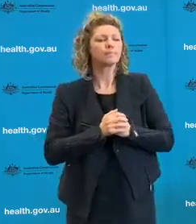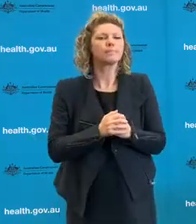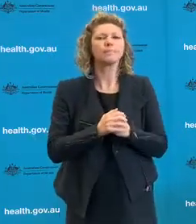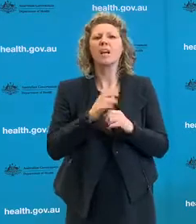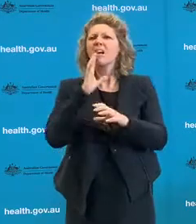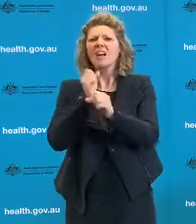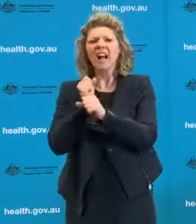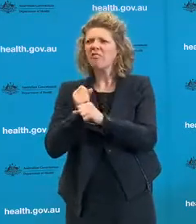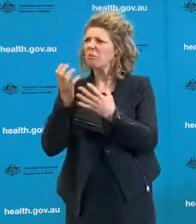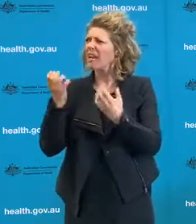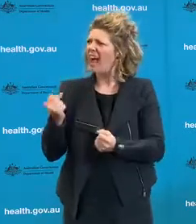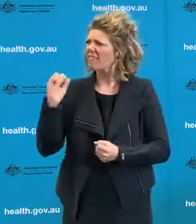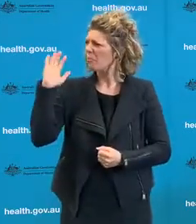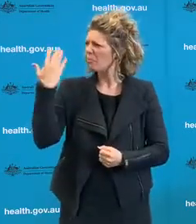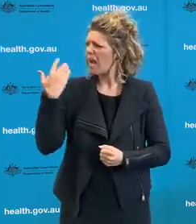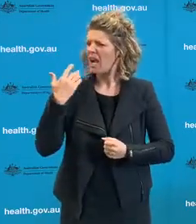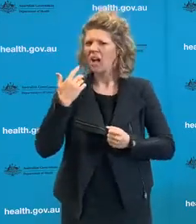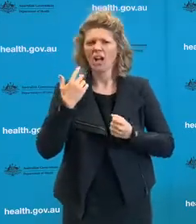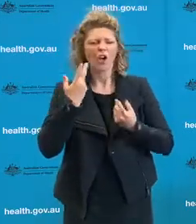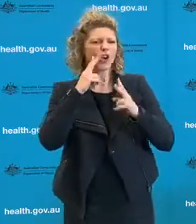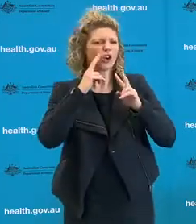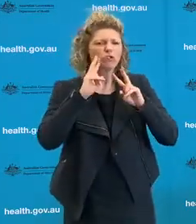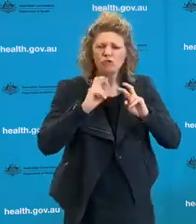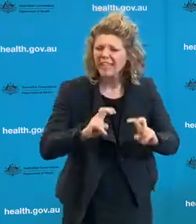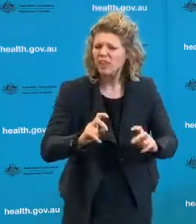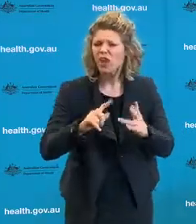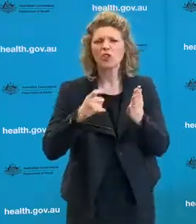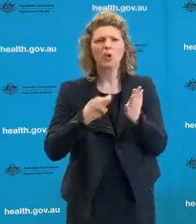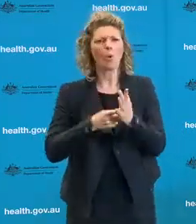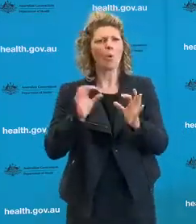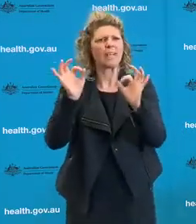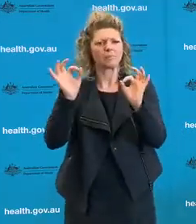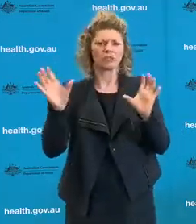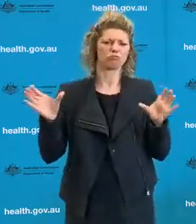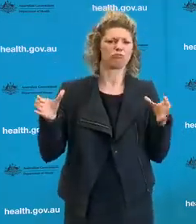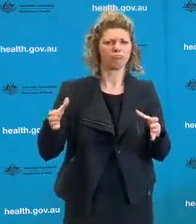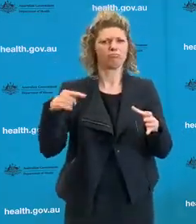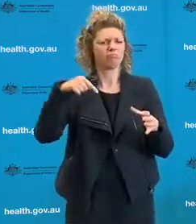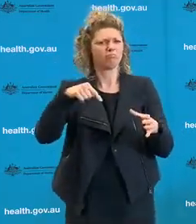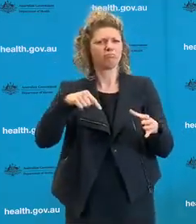established groups for examining changes